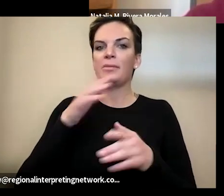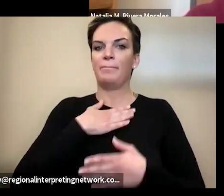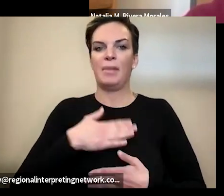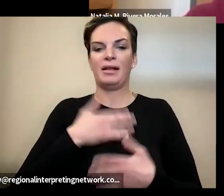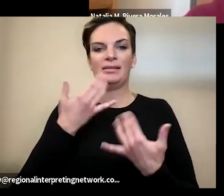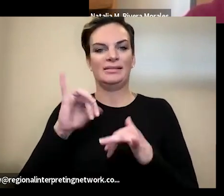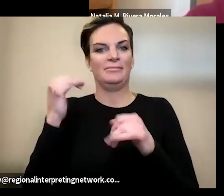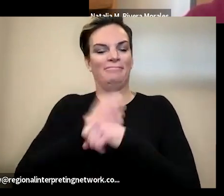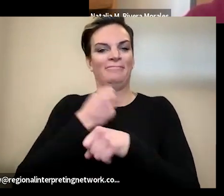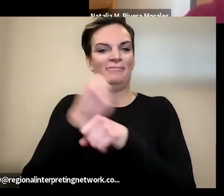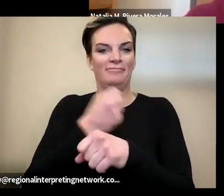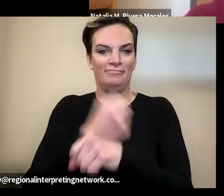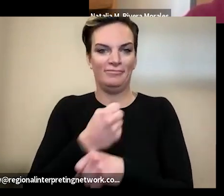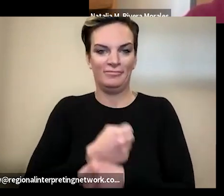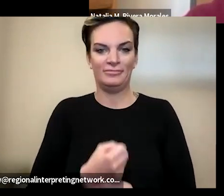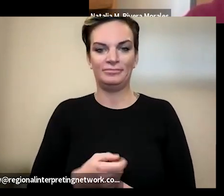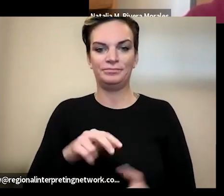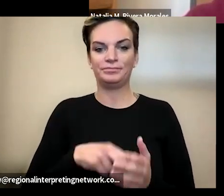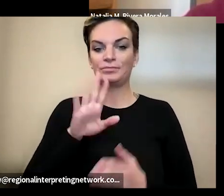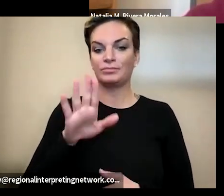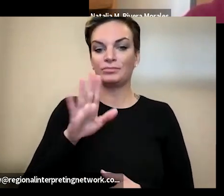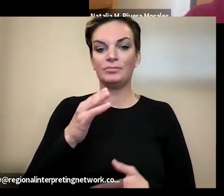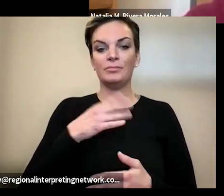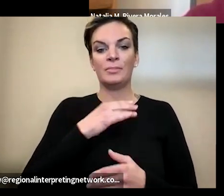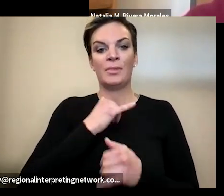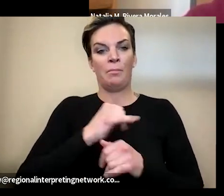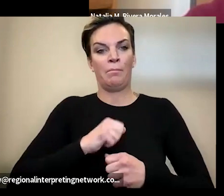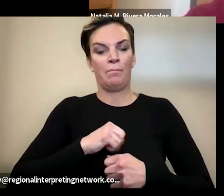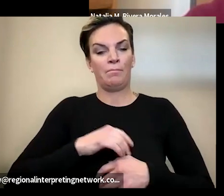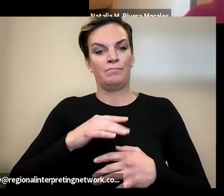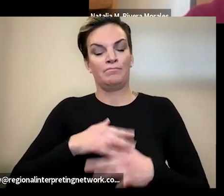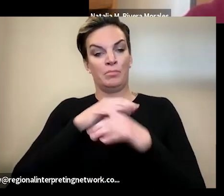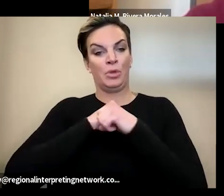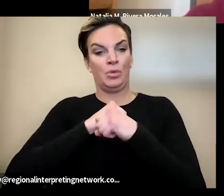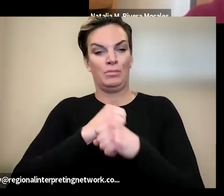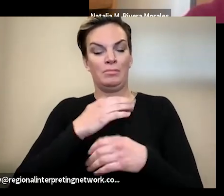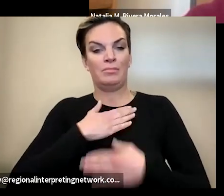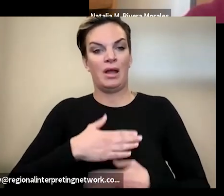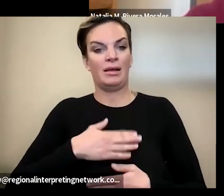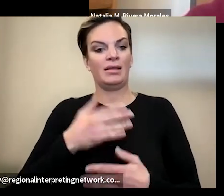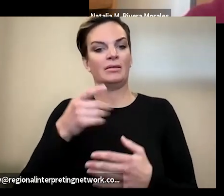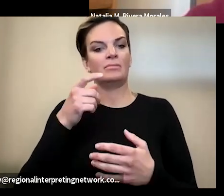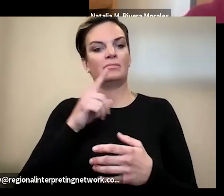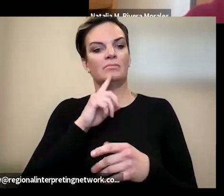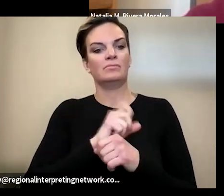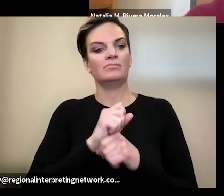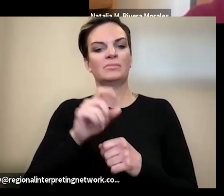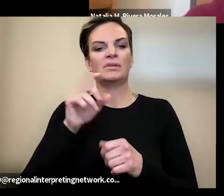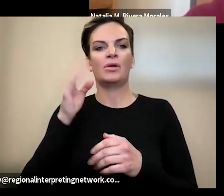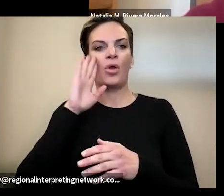is your immune system is recognizing healthy tissue as some kind of threat, and so it attacks